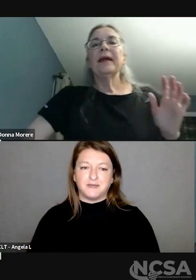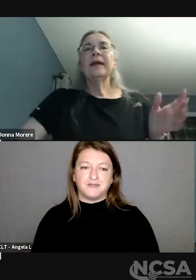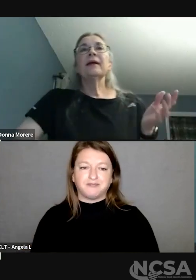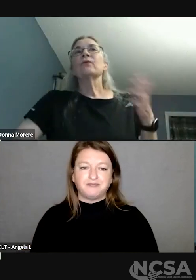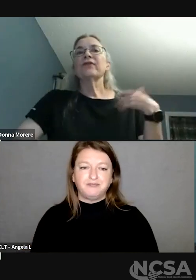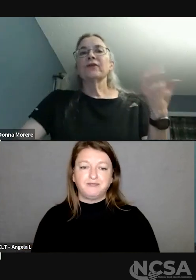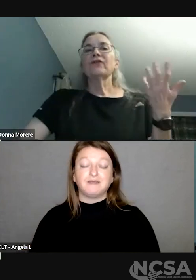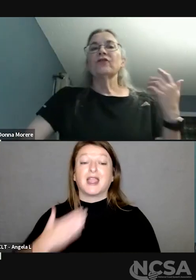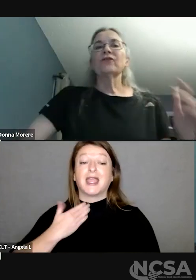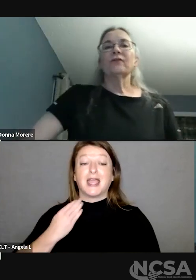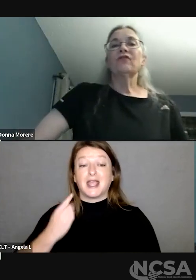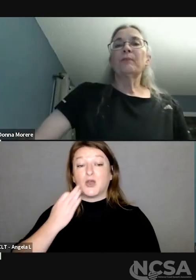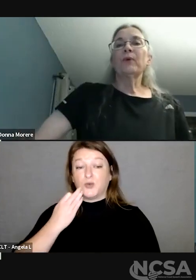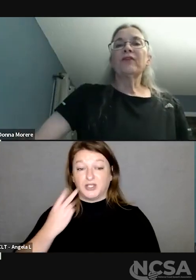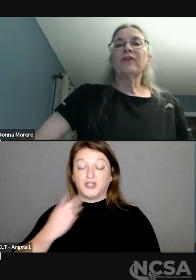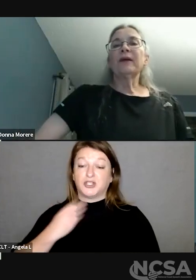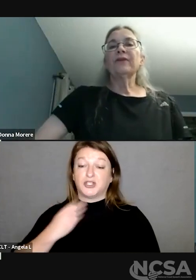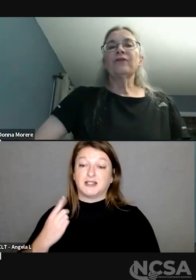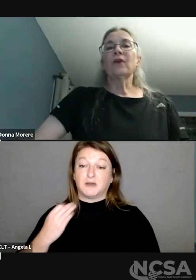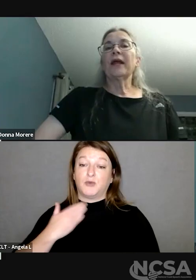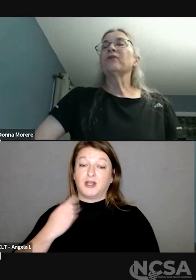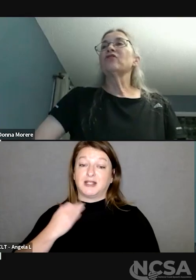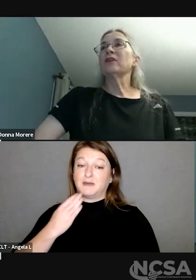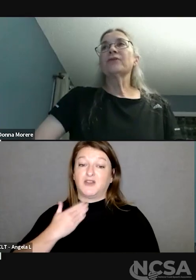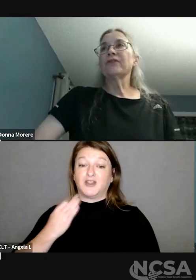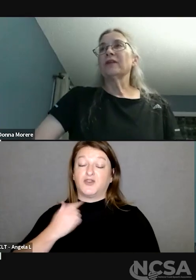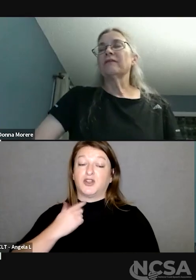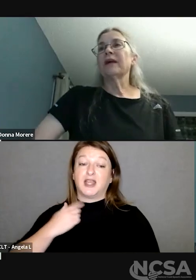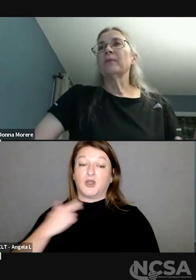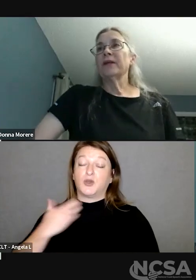and research has supported its benefits for language and literacy development in deaf children.